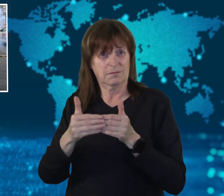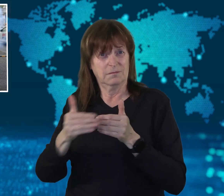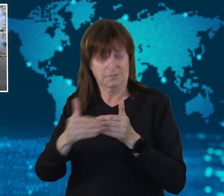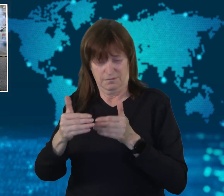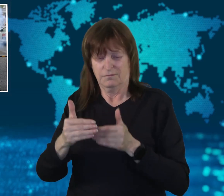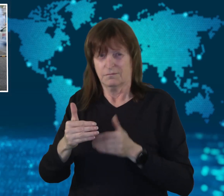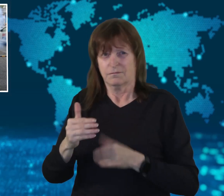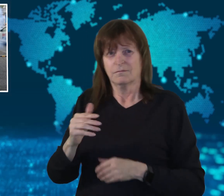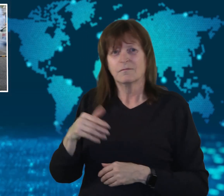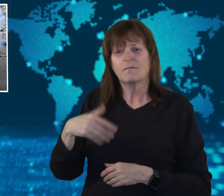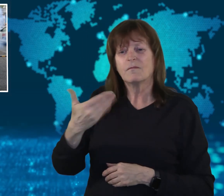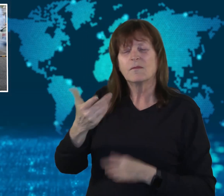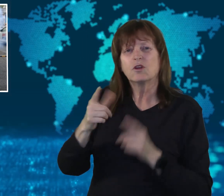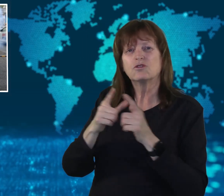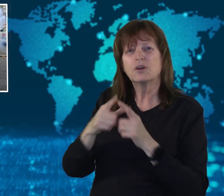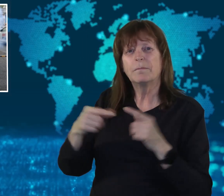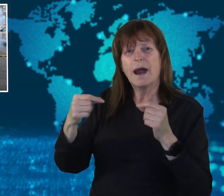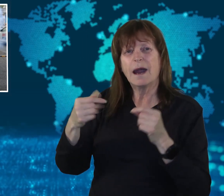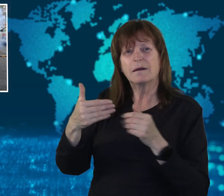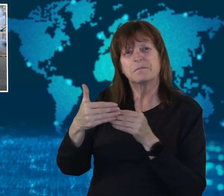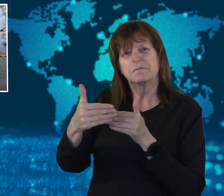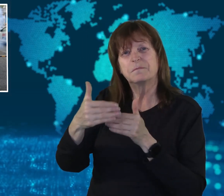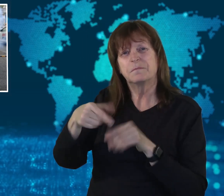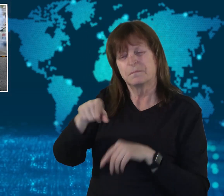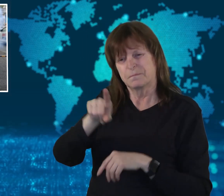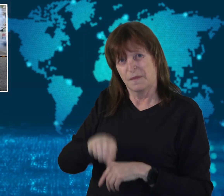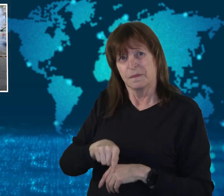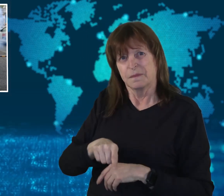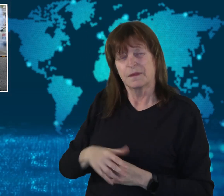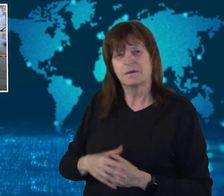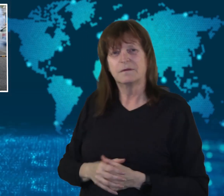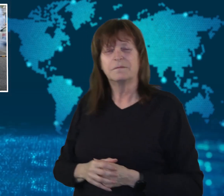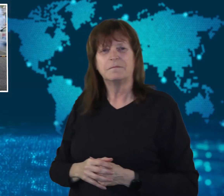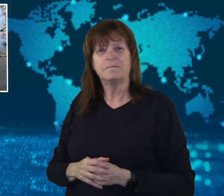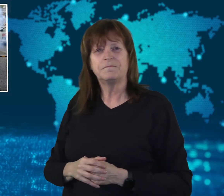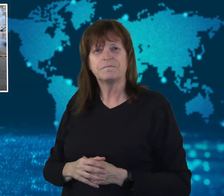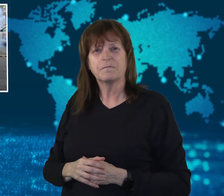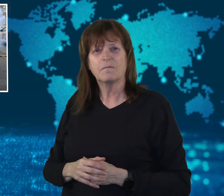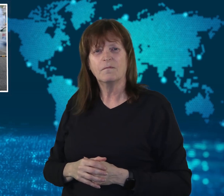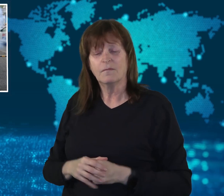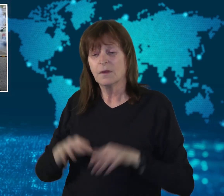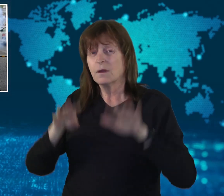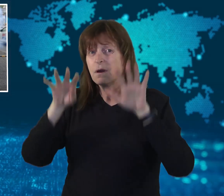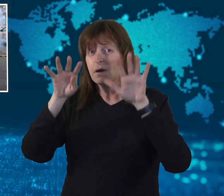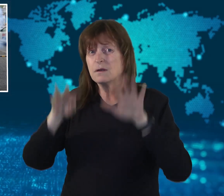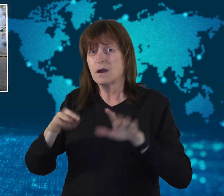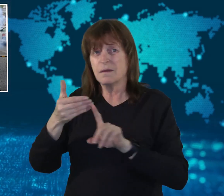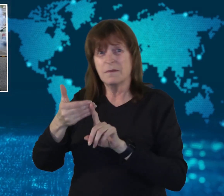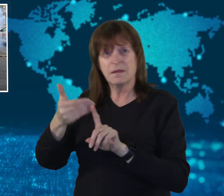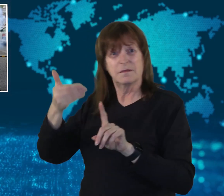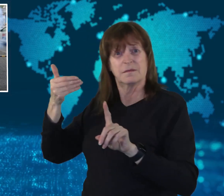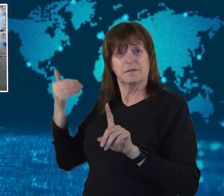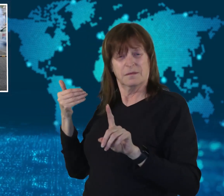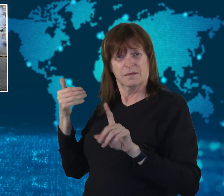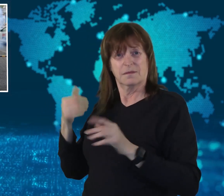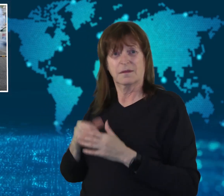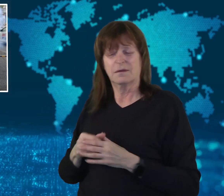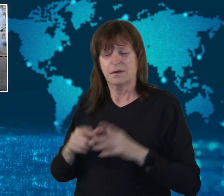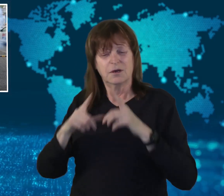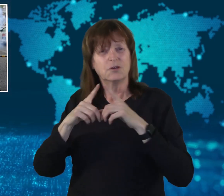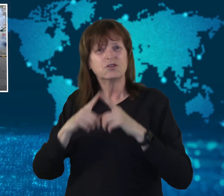Elections will be held in Japan later this month.